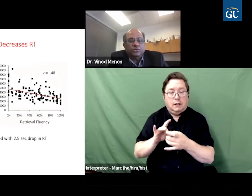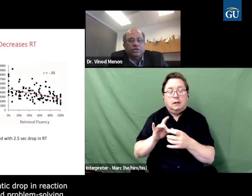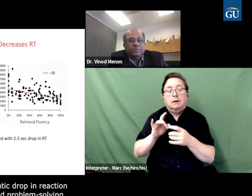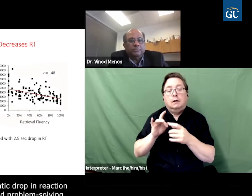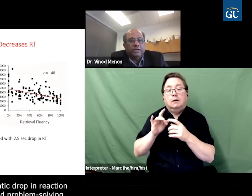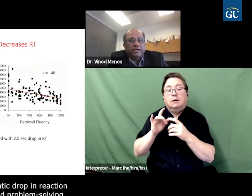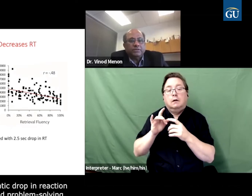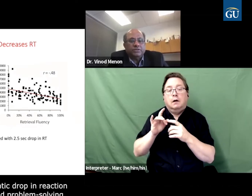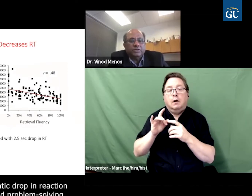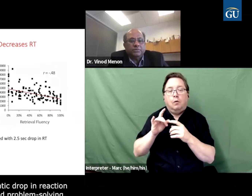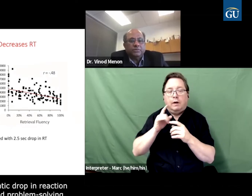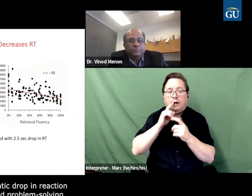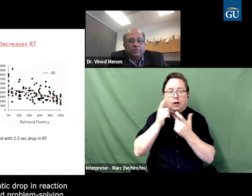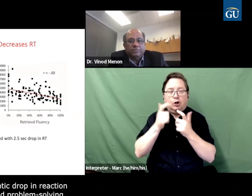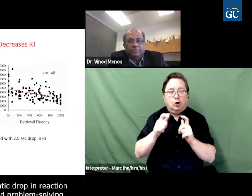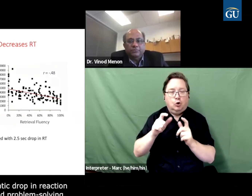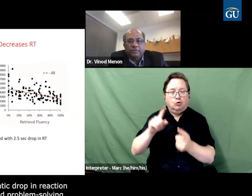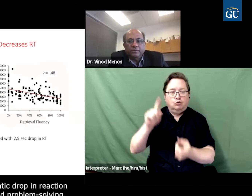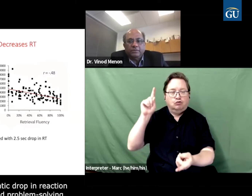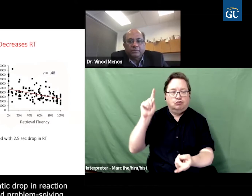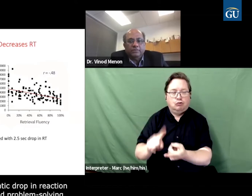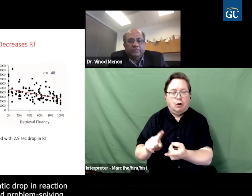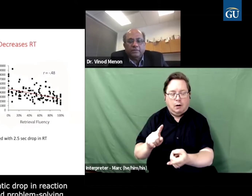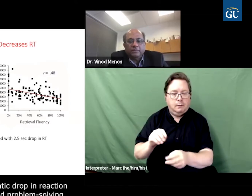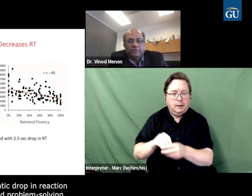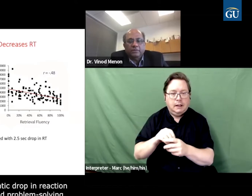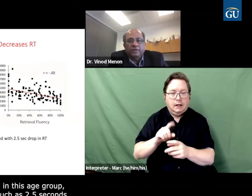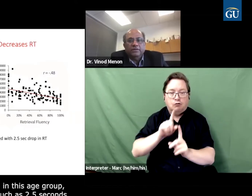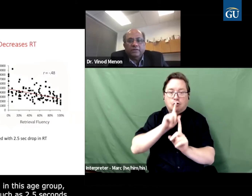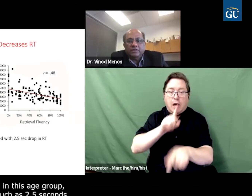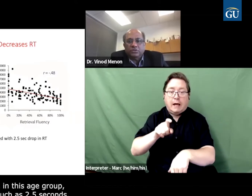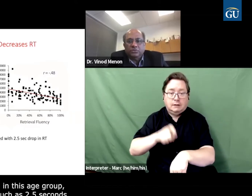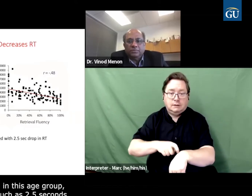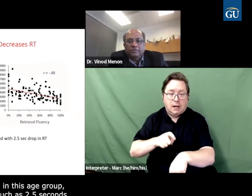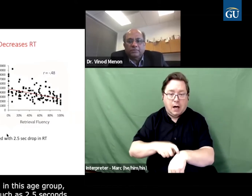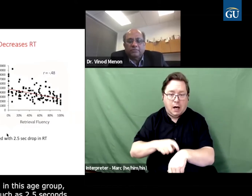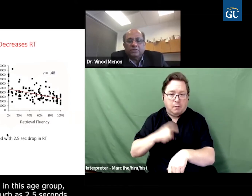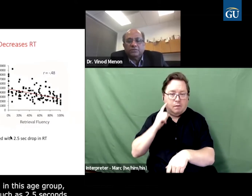a dramatic drop in reaction time on